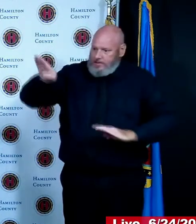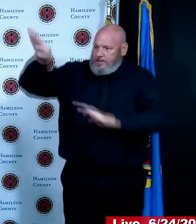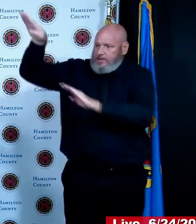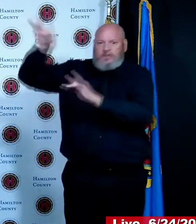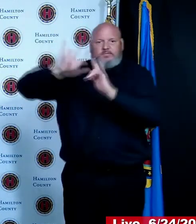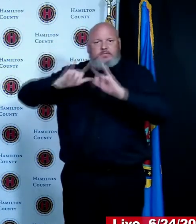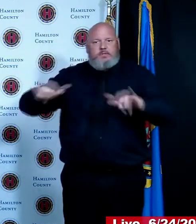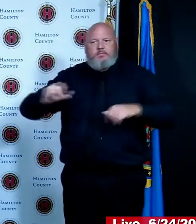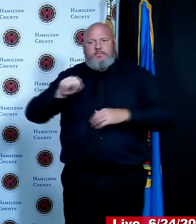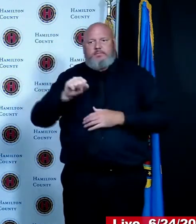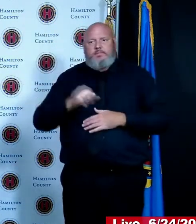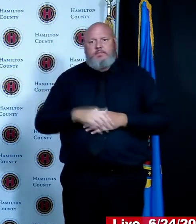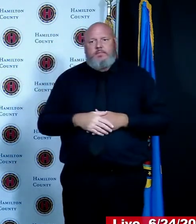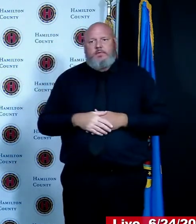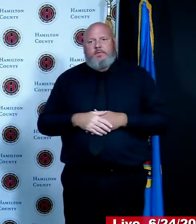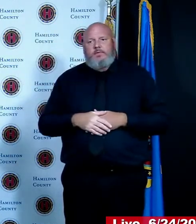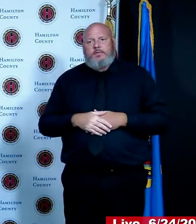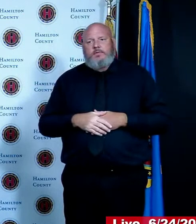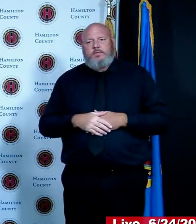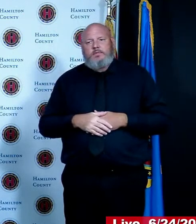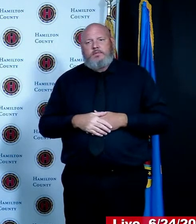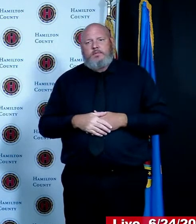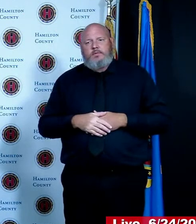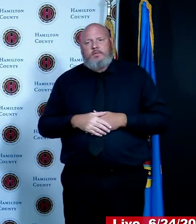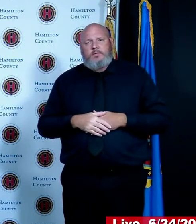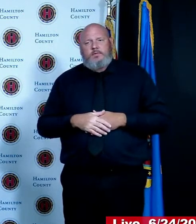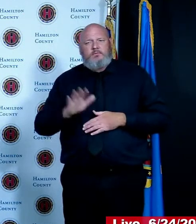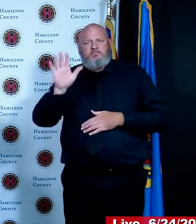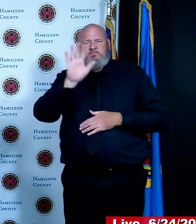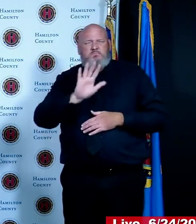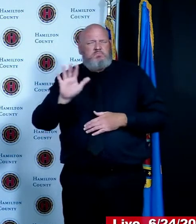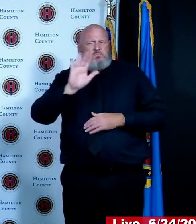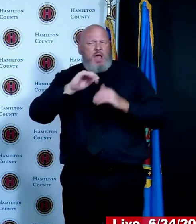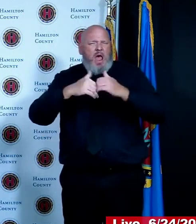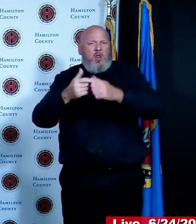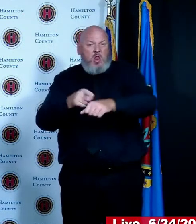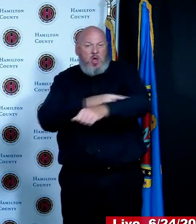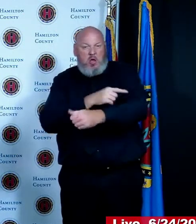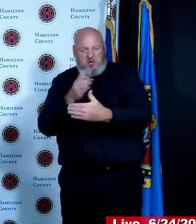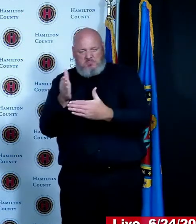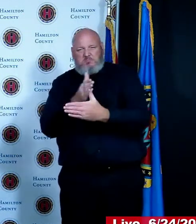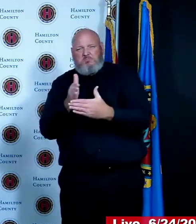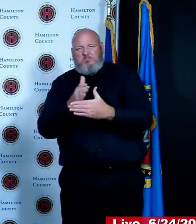pretty much probably at this point about eight or nine days in total one week ago